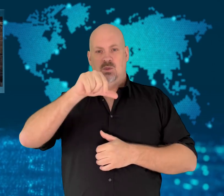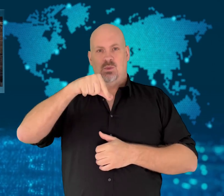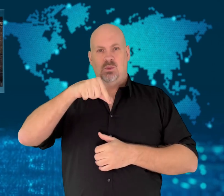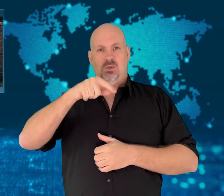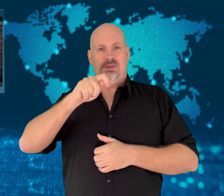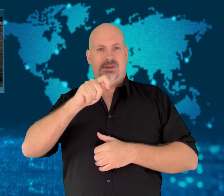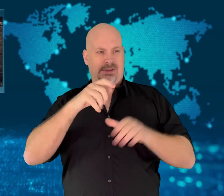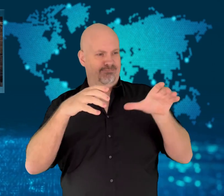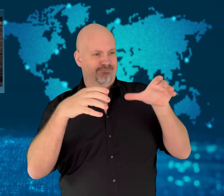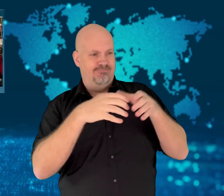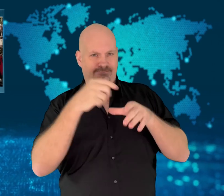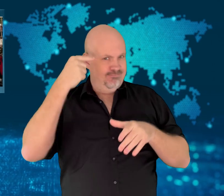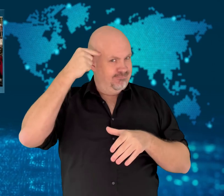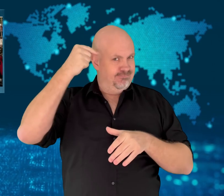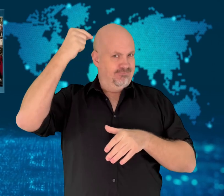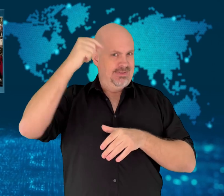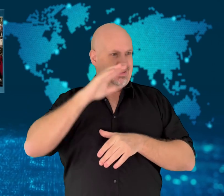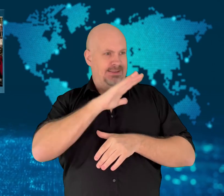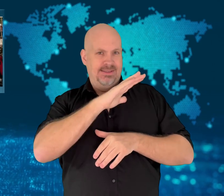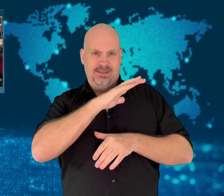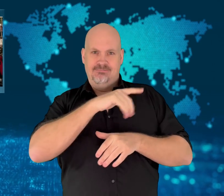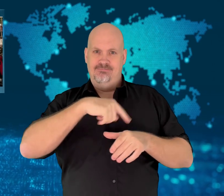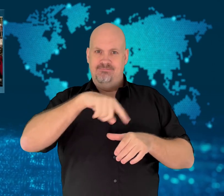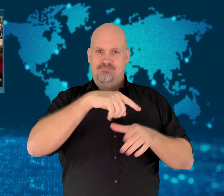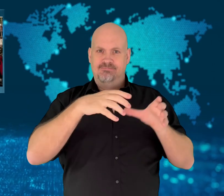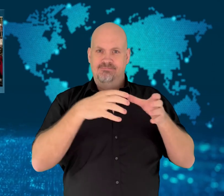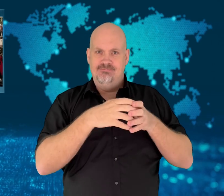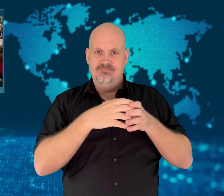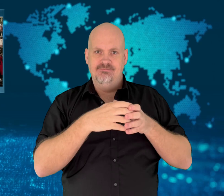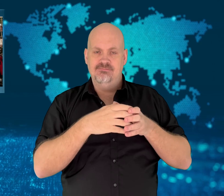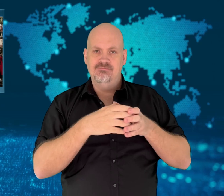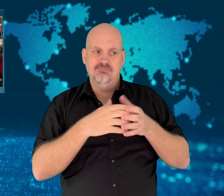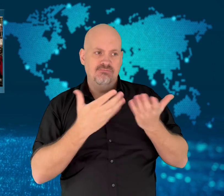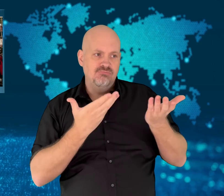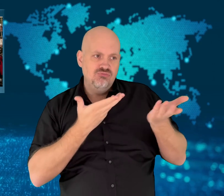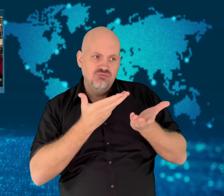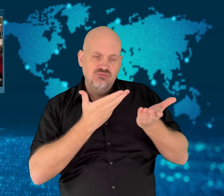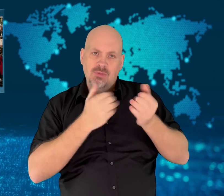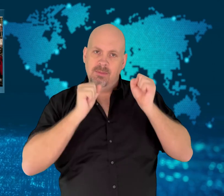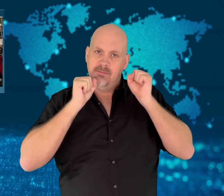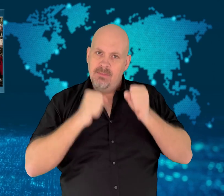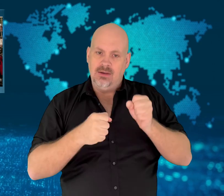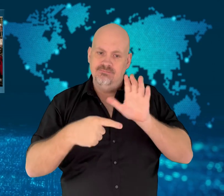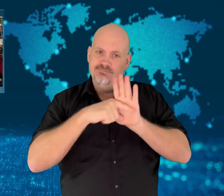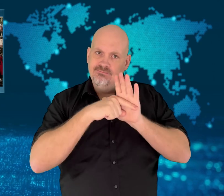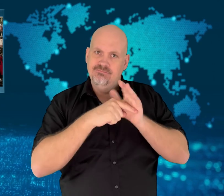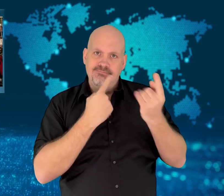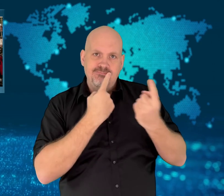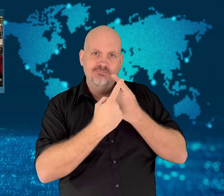Experts from the community will take part in the process prior to